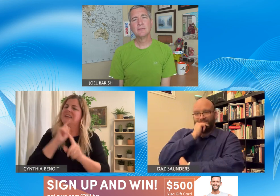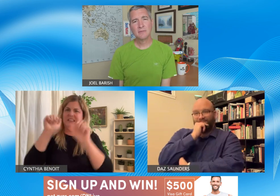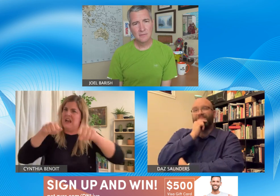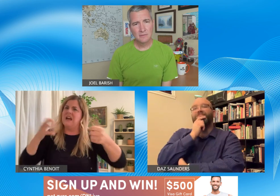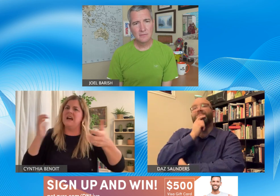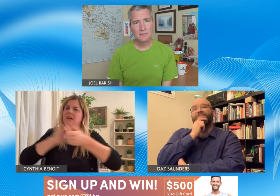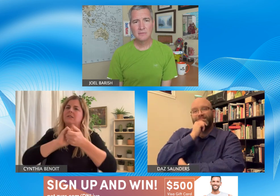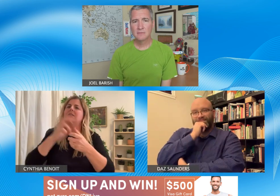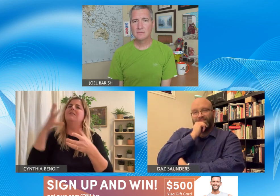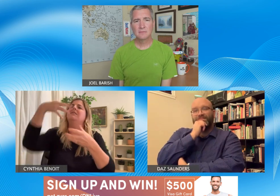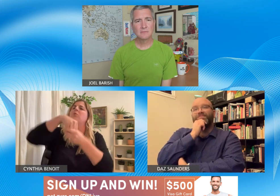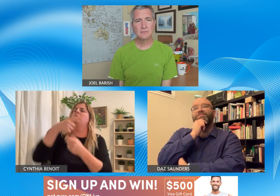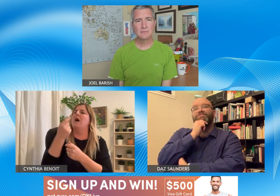It is imperative to include the community.